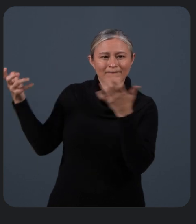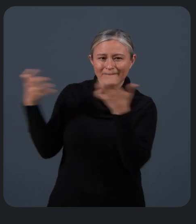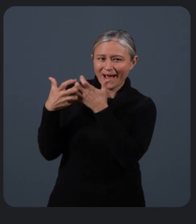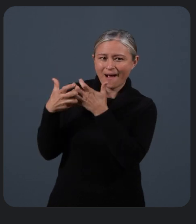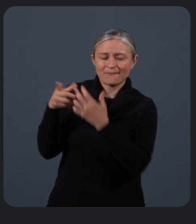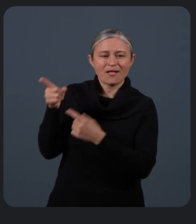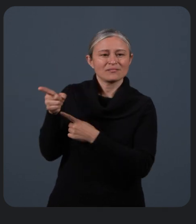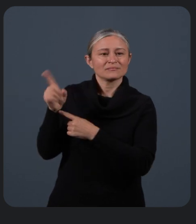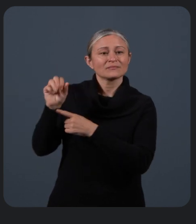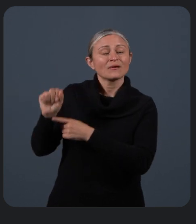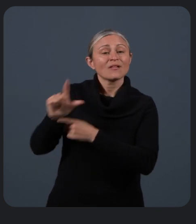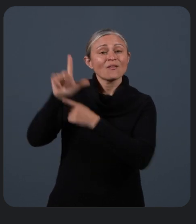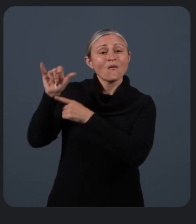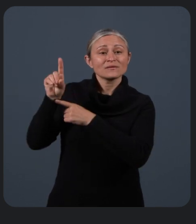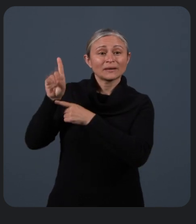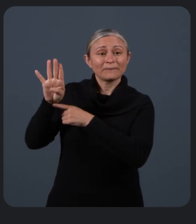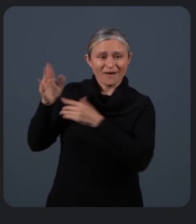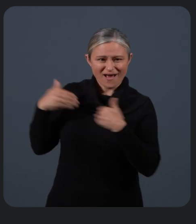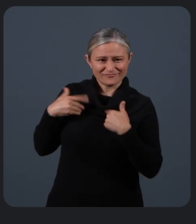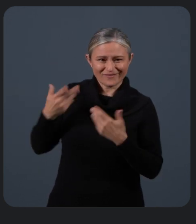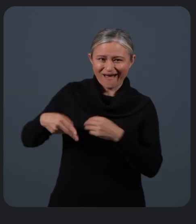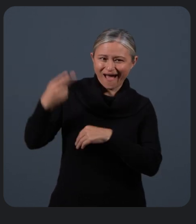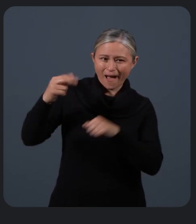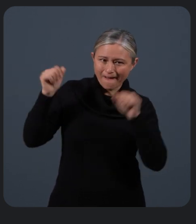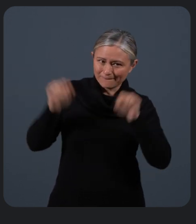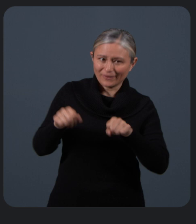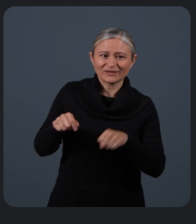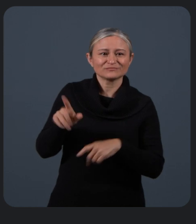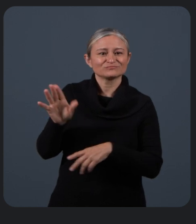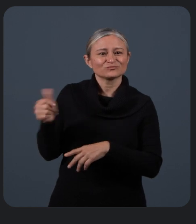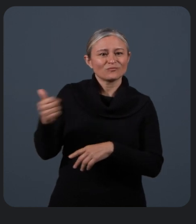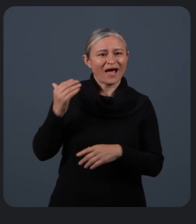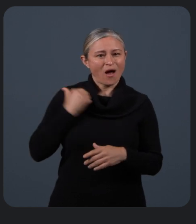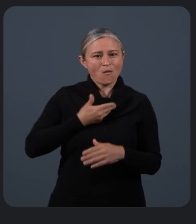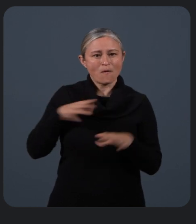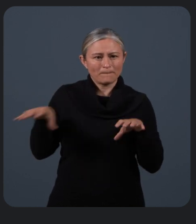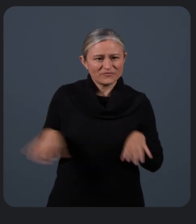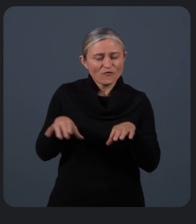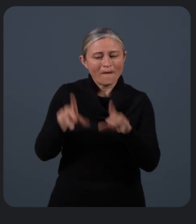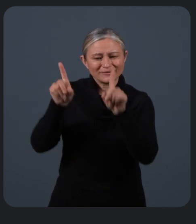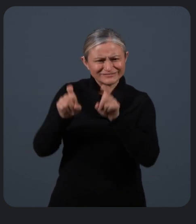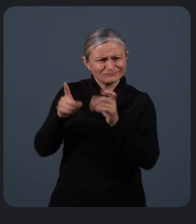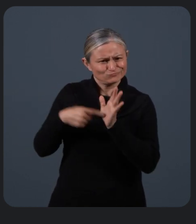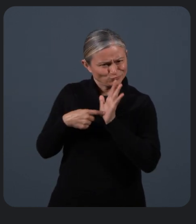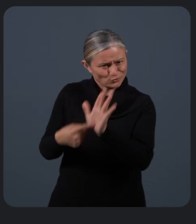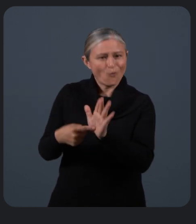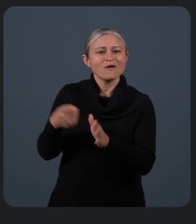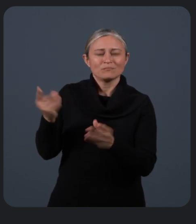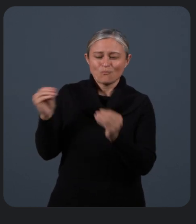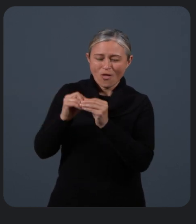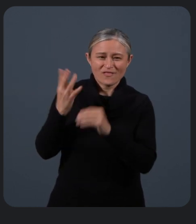AlloyDB has high availability and our own performance tests show that it's more than four times faster